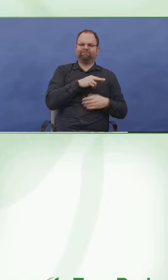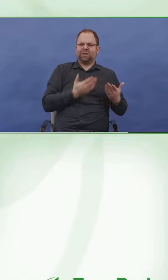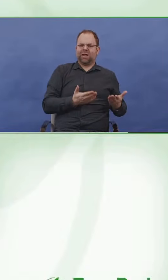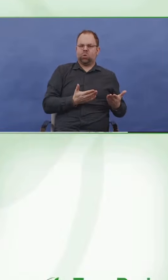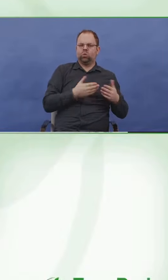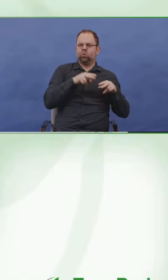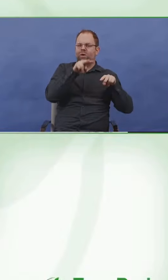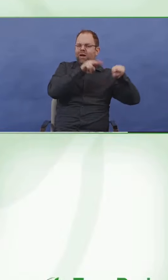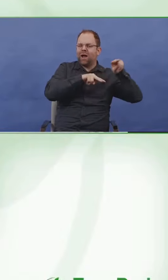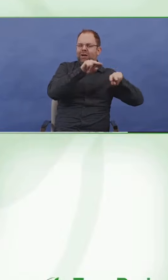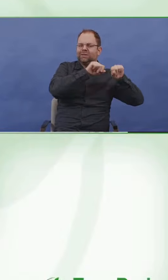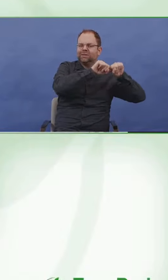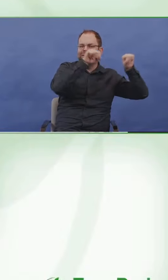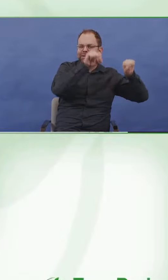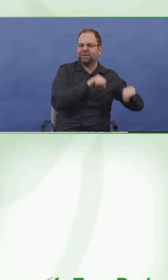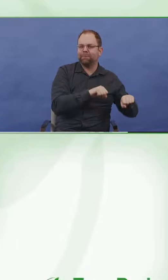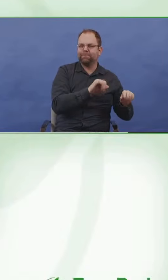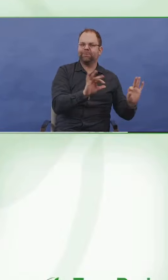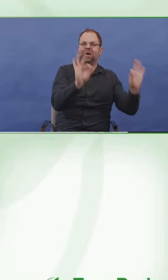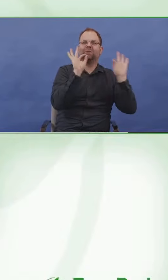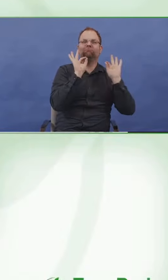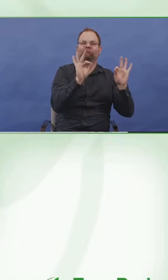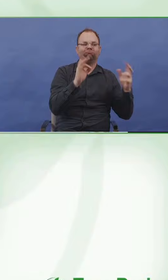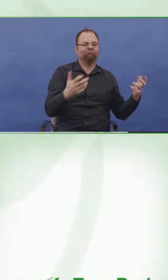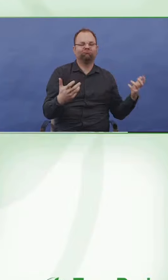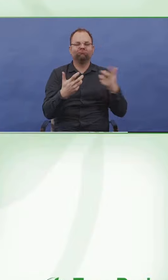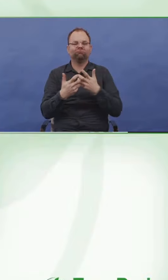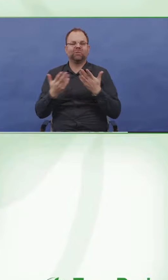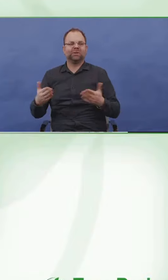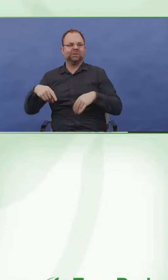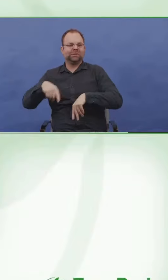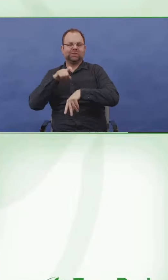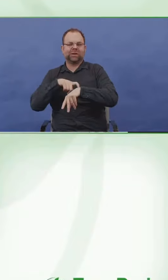persons and children, are all reflecting the traditional care